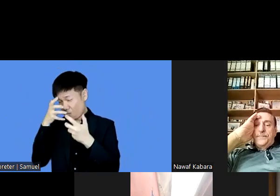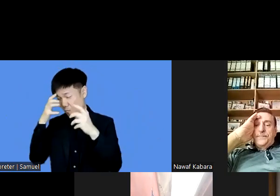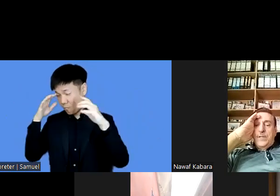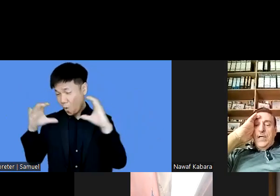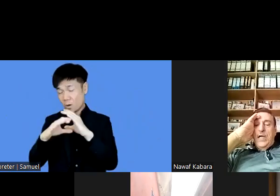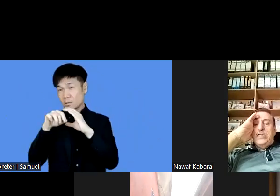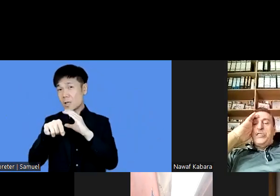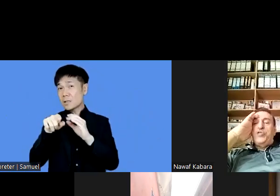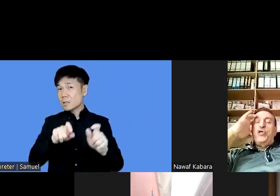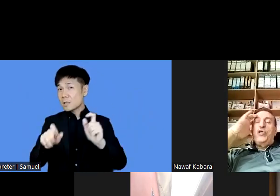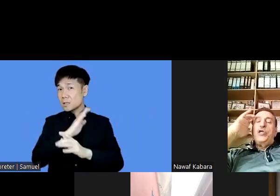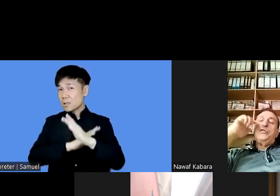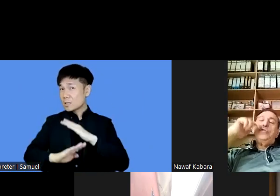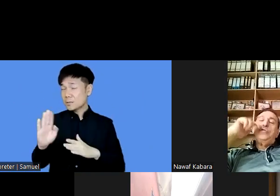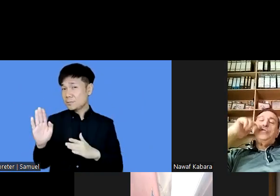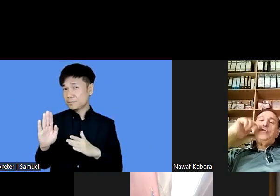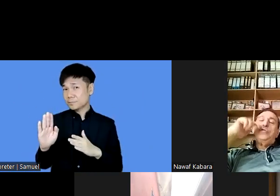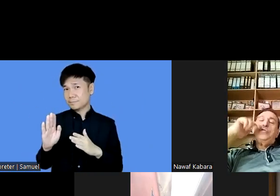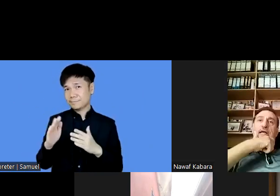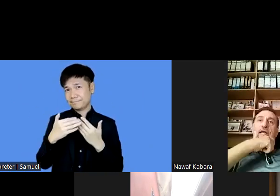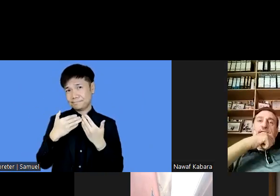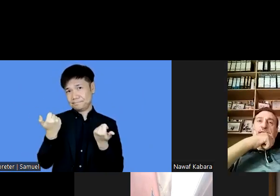in the situation of conflicts and disasters.